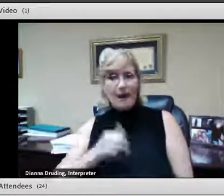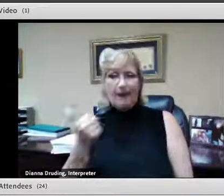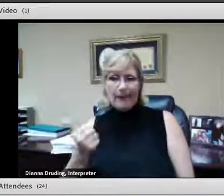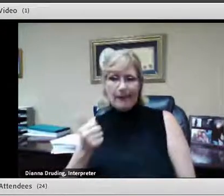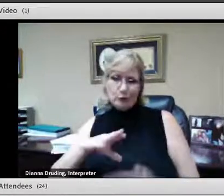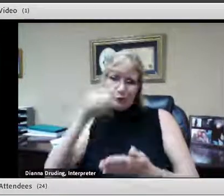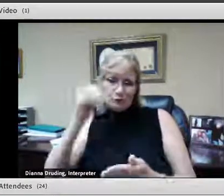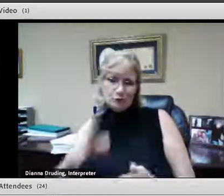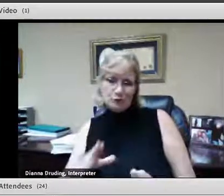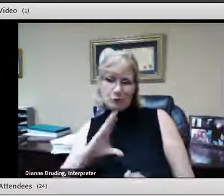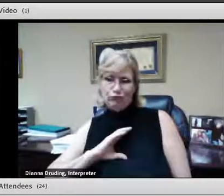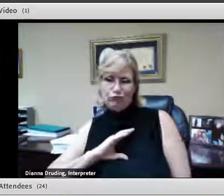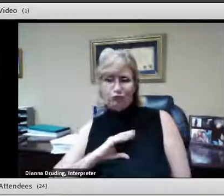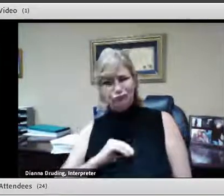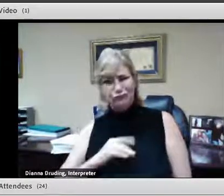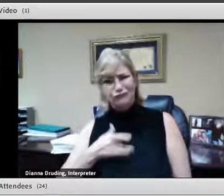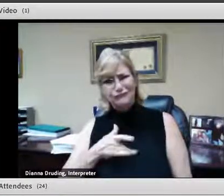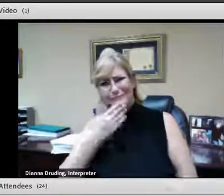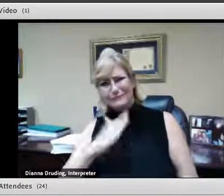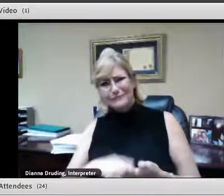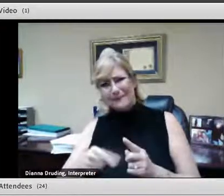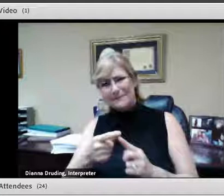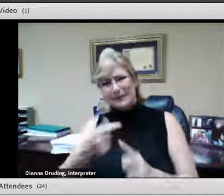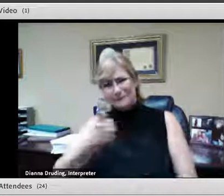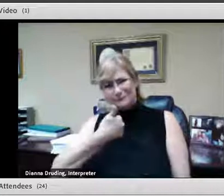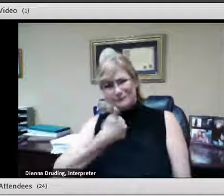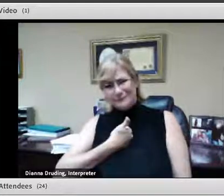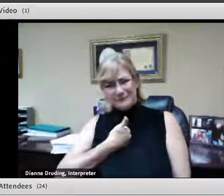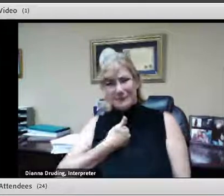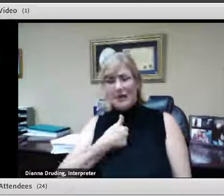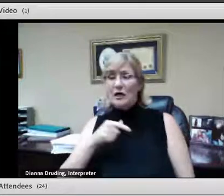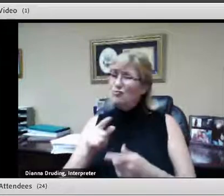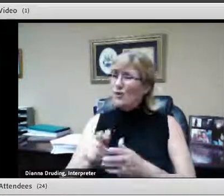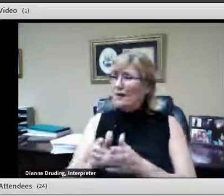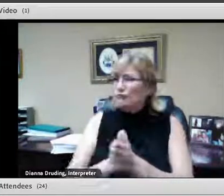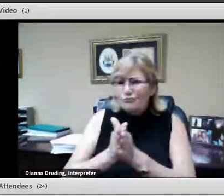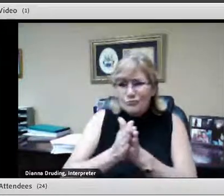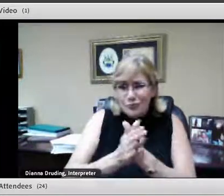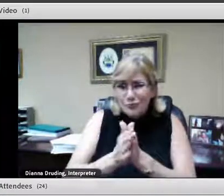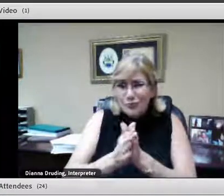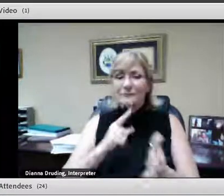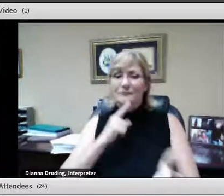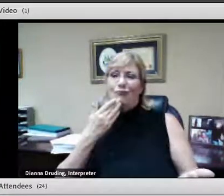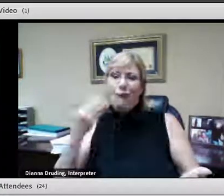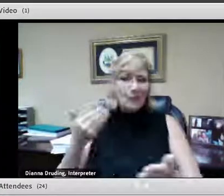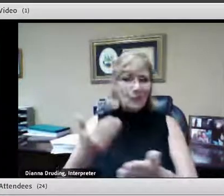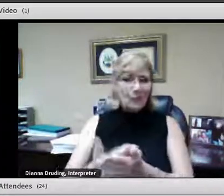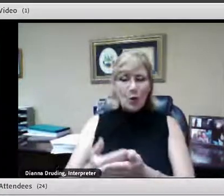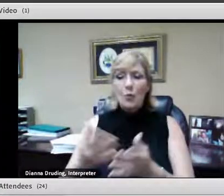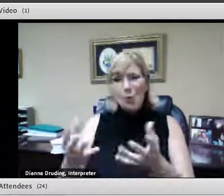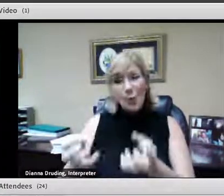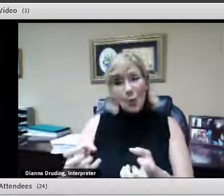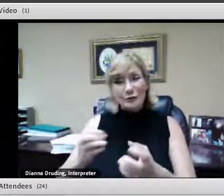And if you don't set it up right, they can rely, you know, solely on extrinsic motivation, which we want to try to build intrinsic motivation, as well.